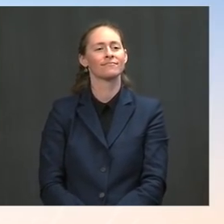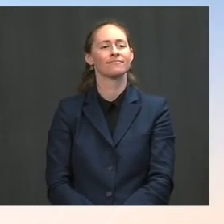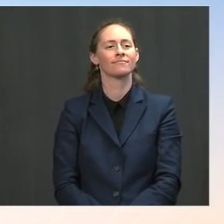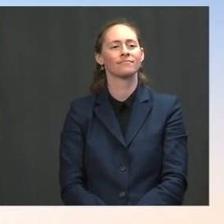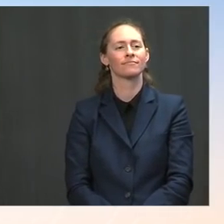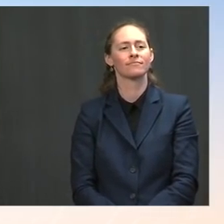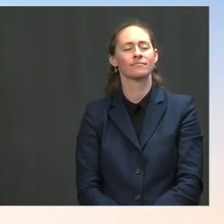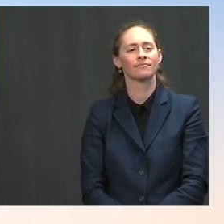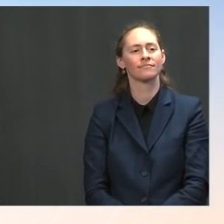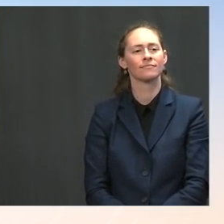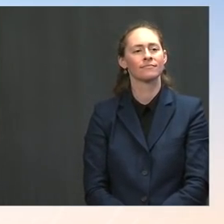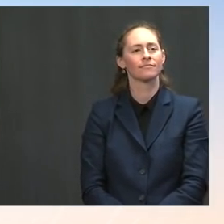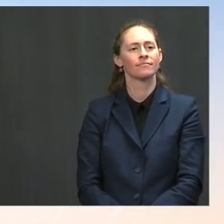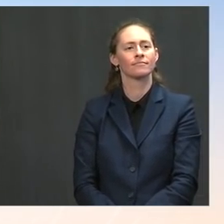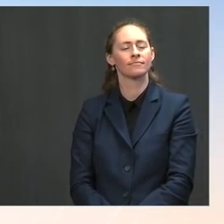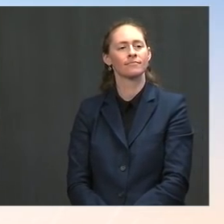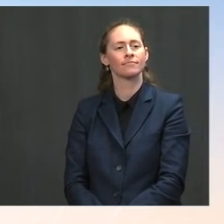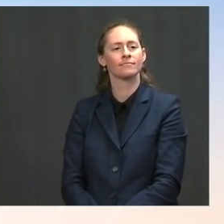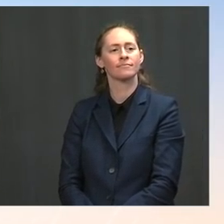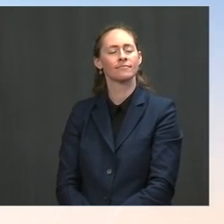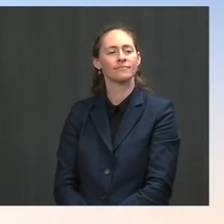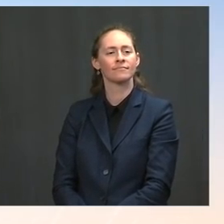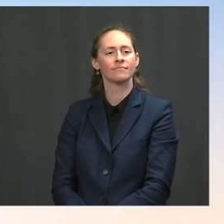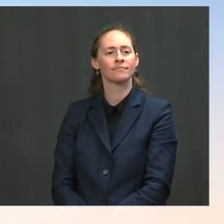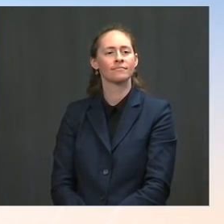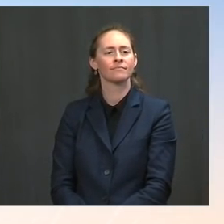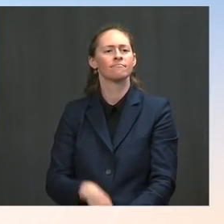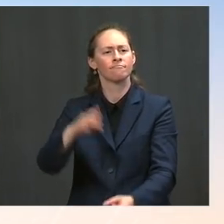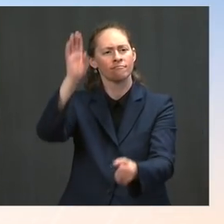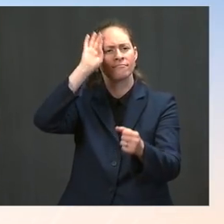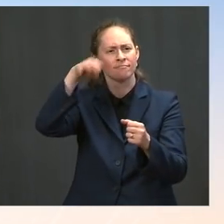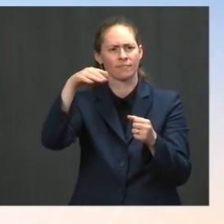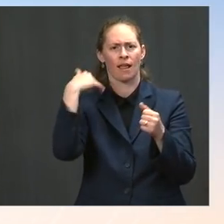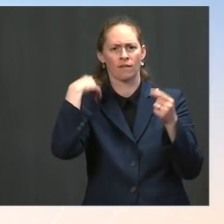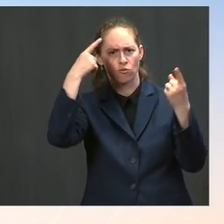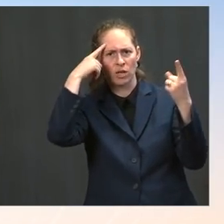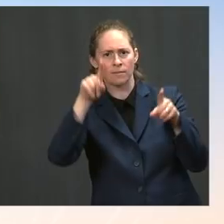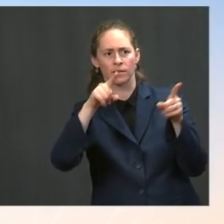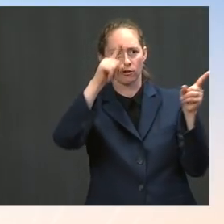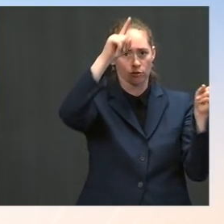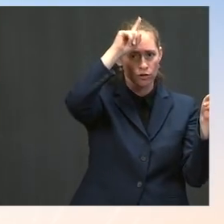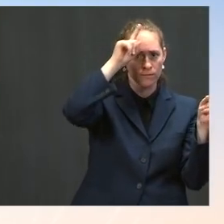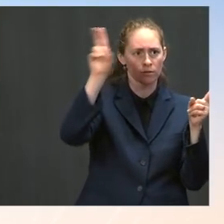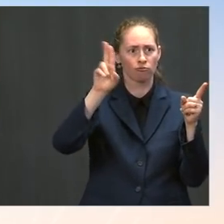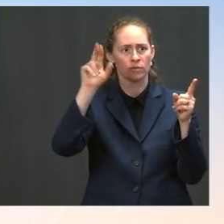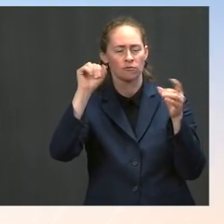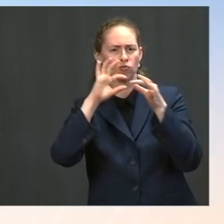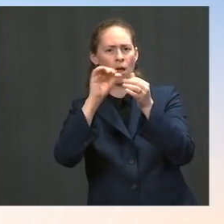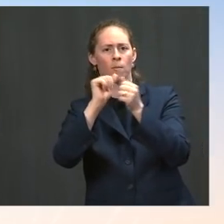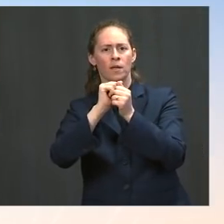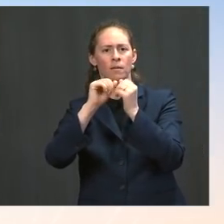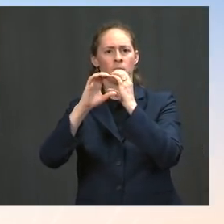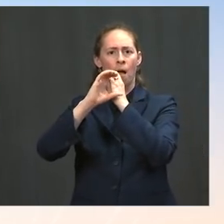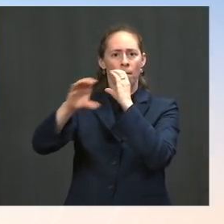that's potentially imminent between Germany and the U.S. on the pipeline. Is there anything you can say on that? And is the U.S. prepared to commit